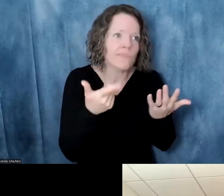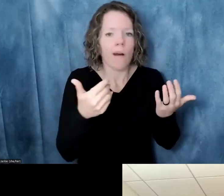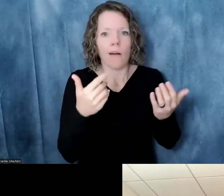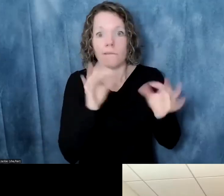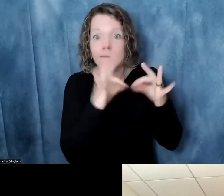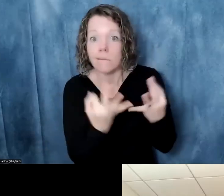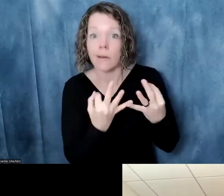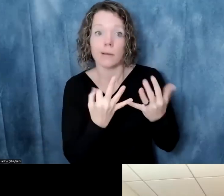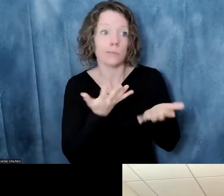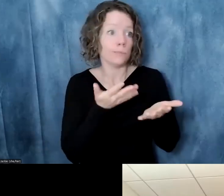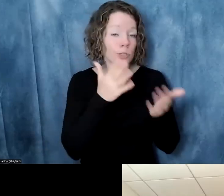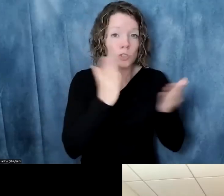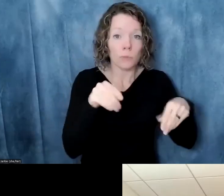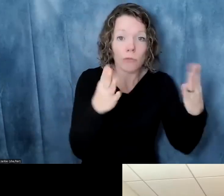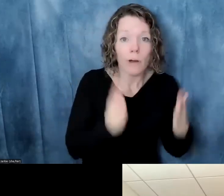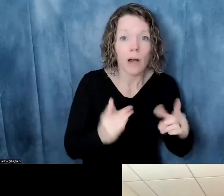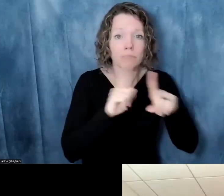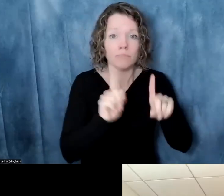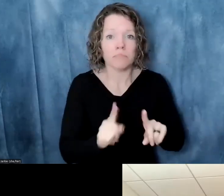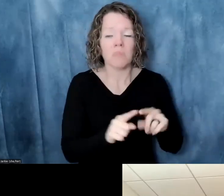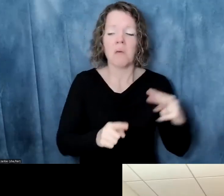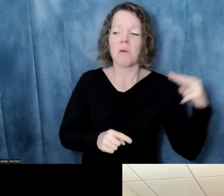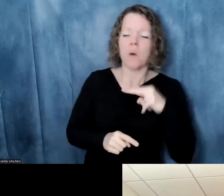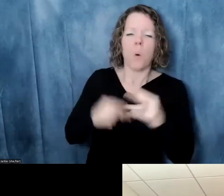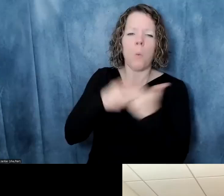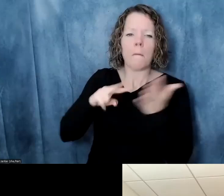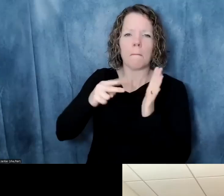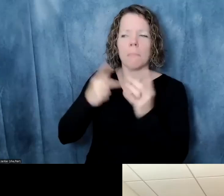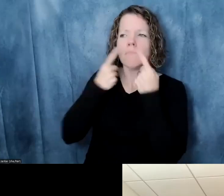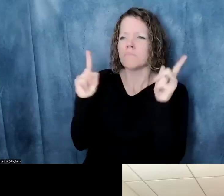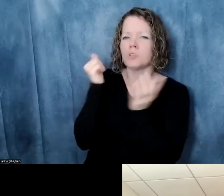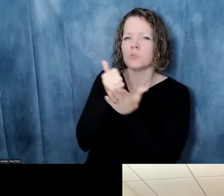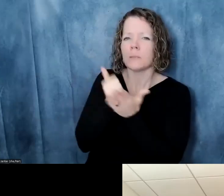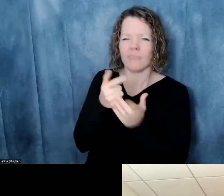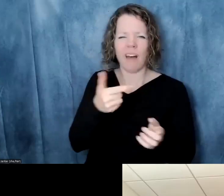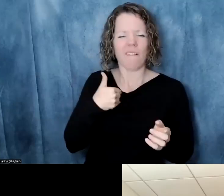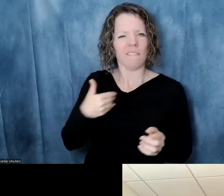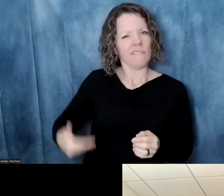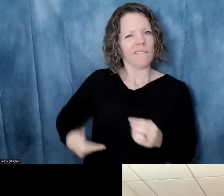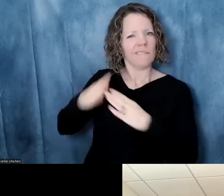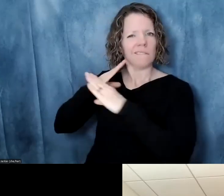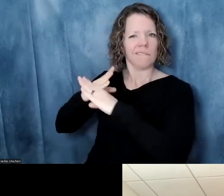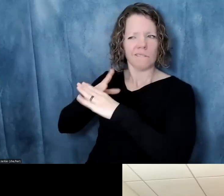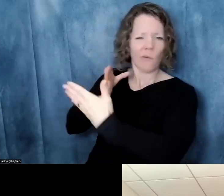effective treatment and some involves appreciating and intervening with the social context of many